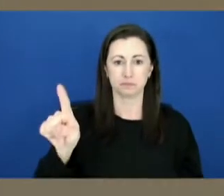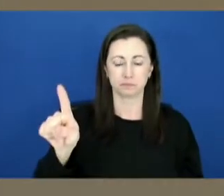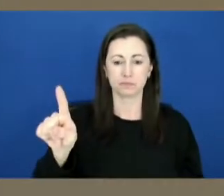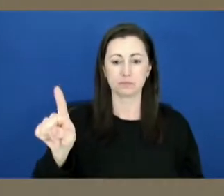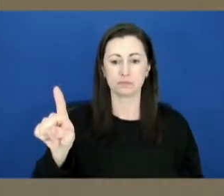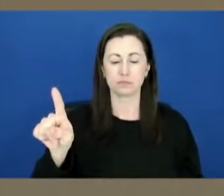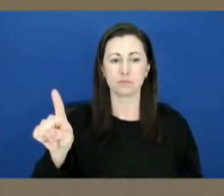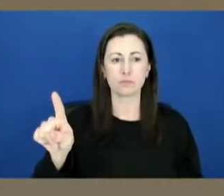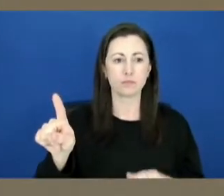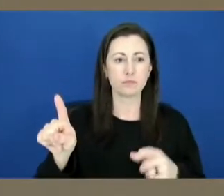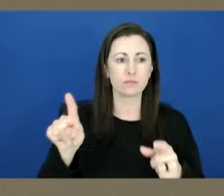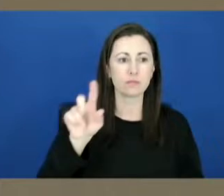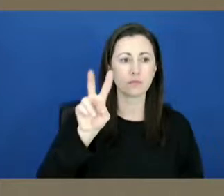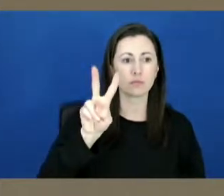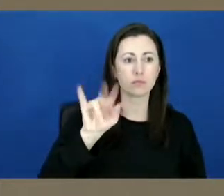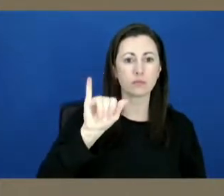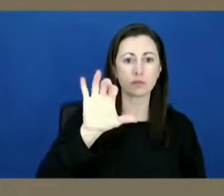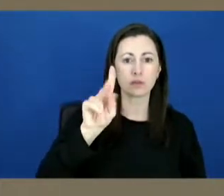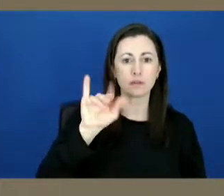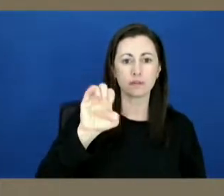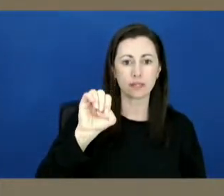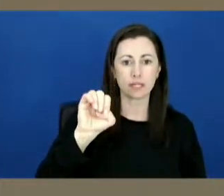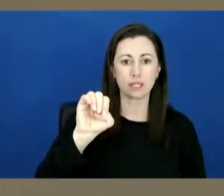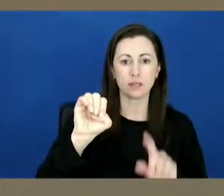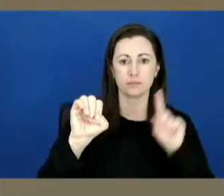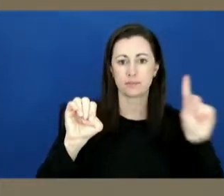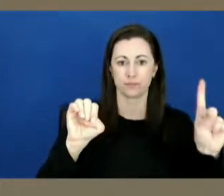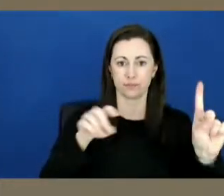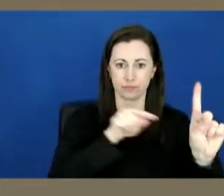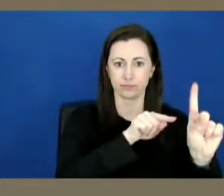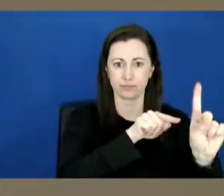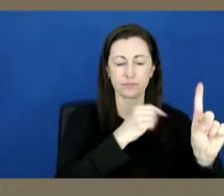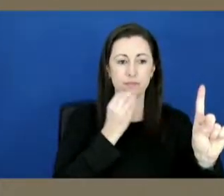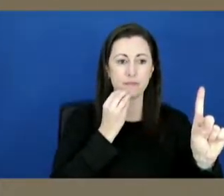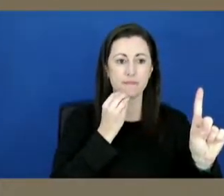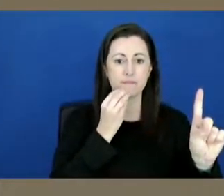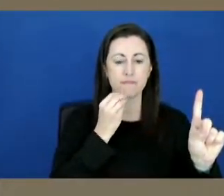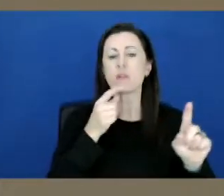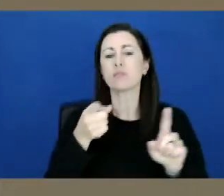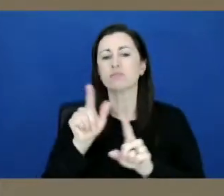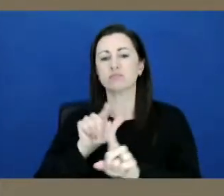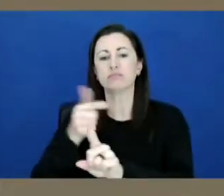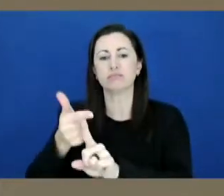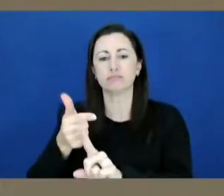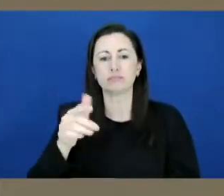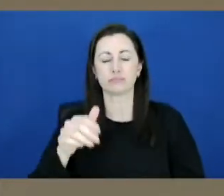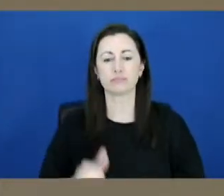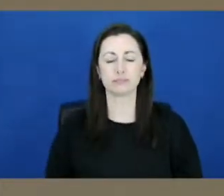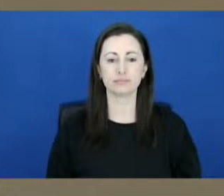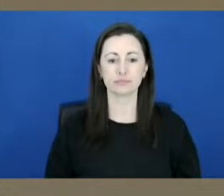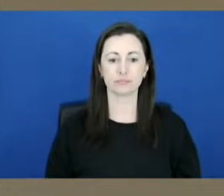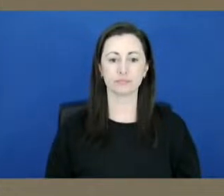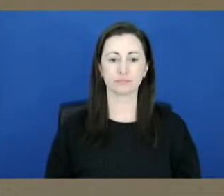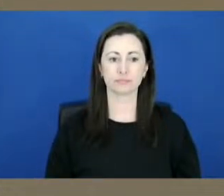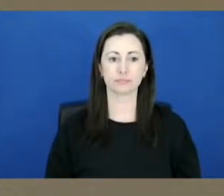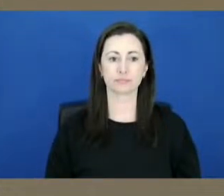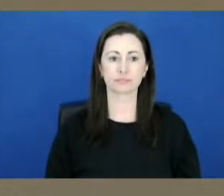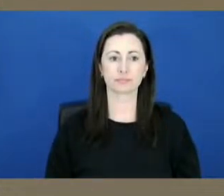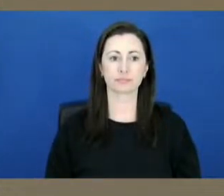JULIE, IF YOU'LL COME HERE, AND